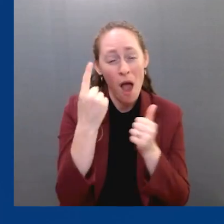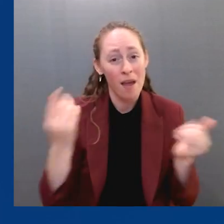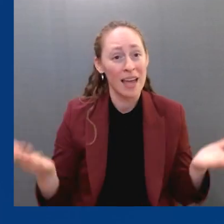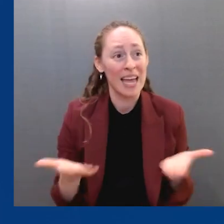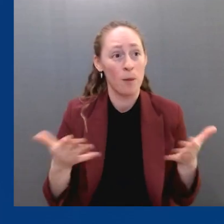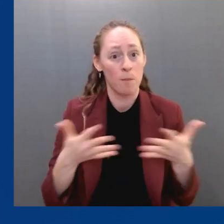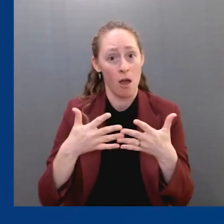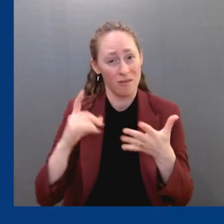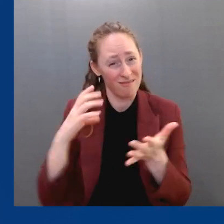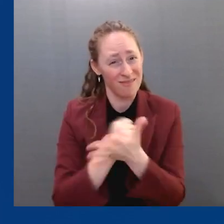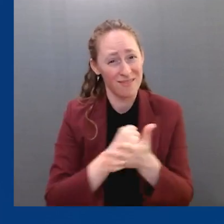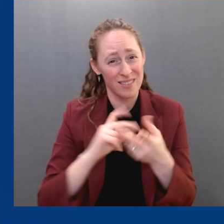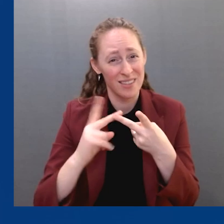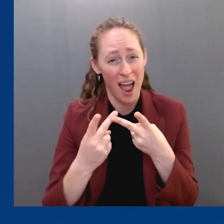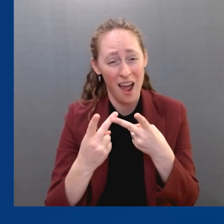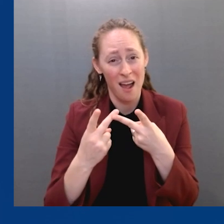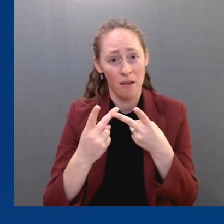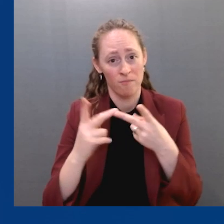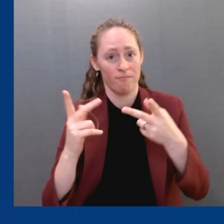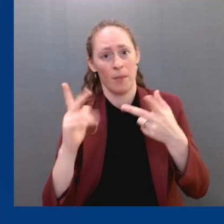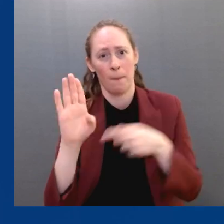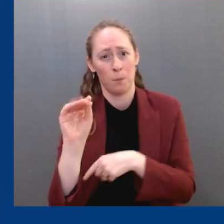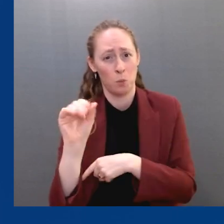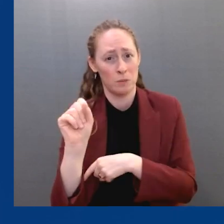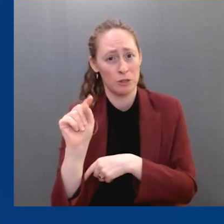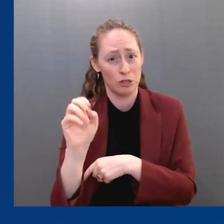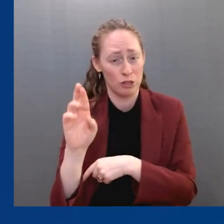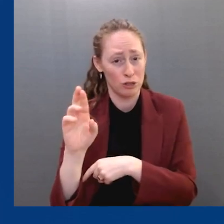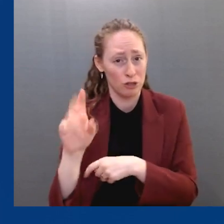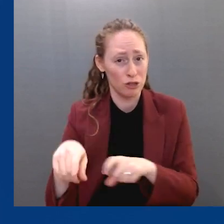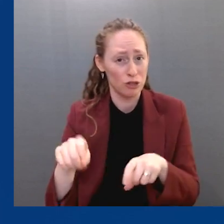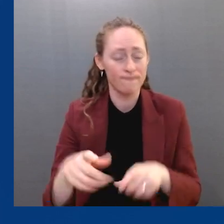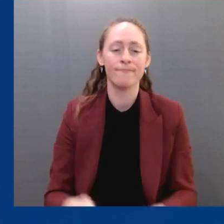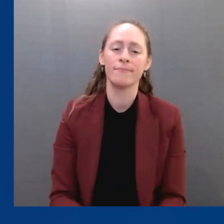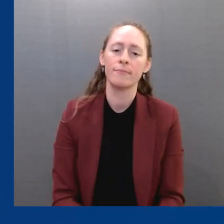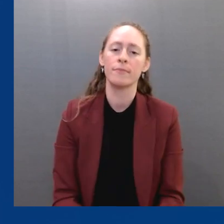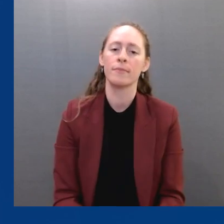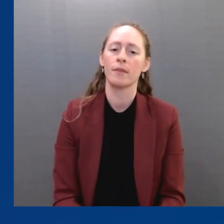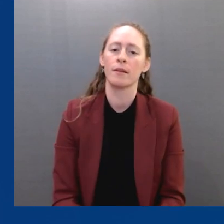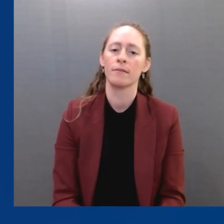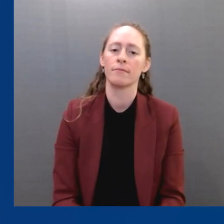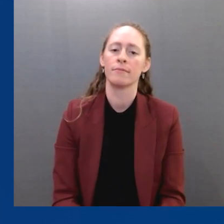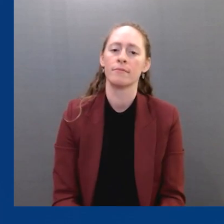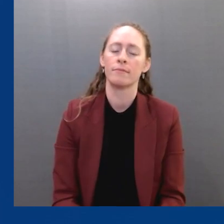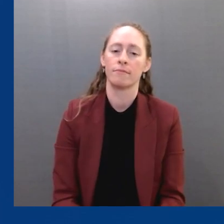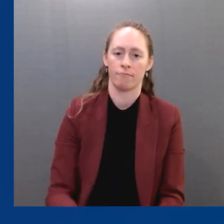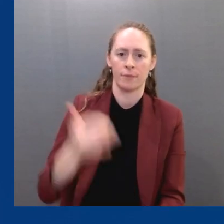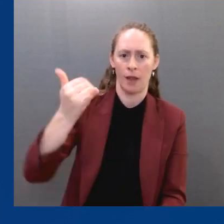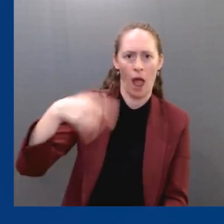and then on the multivalent vaccine development, that order has been placed with that money